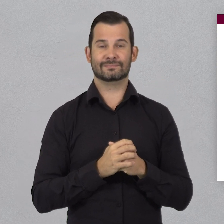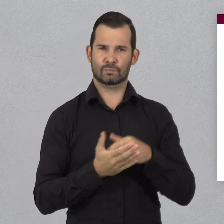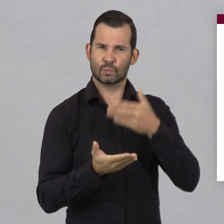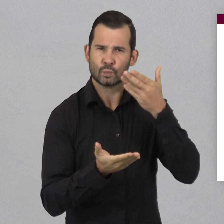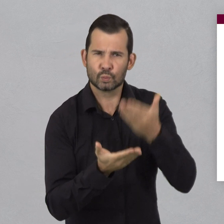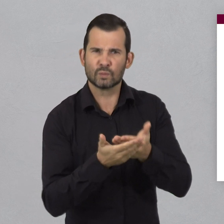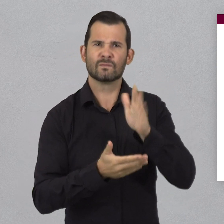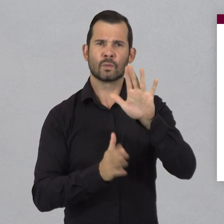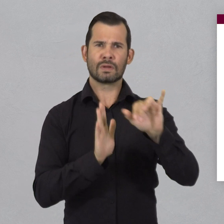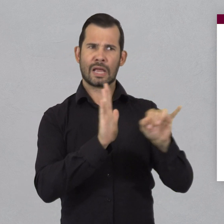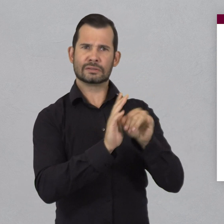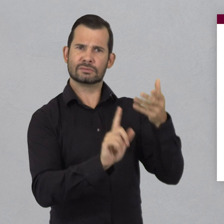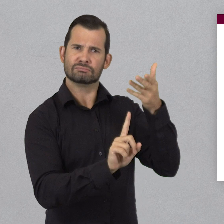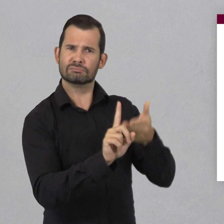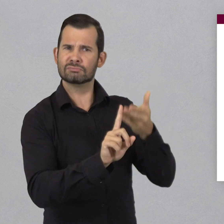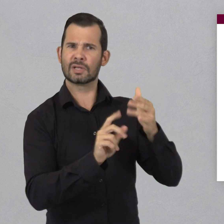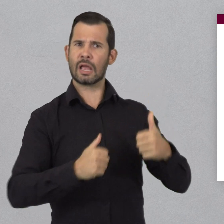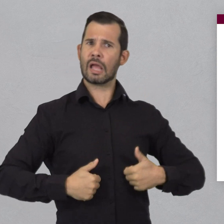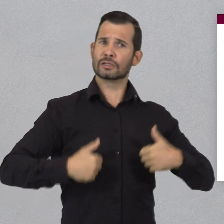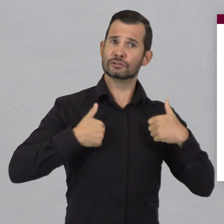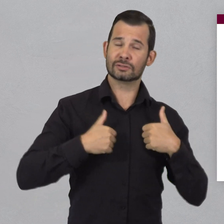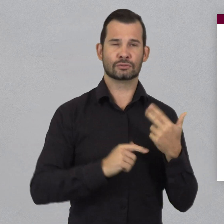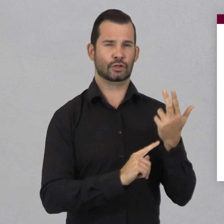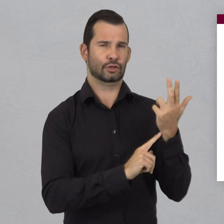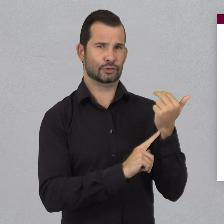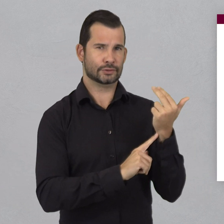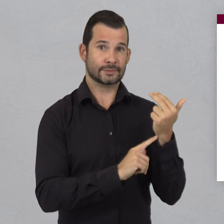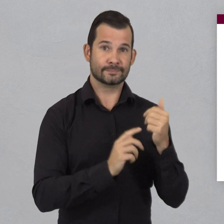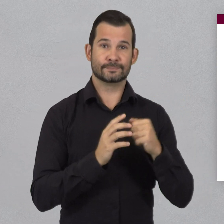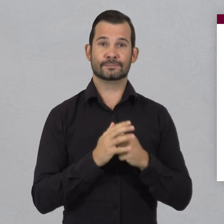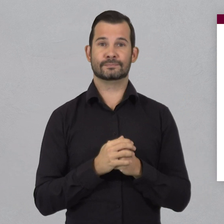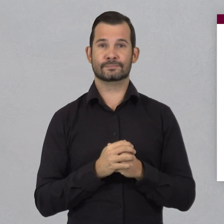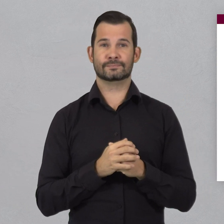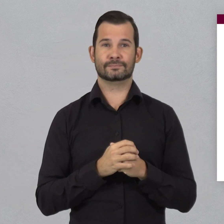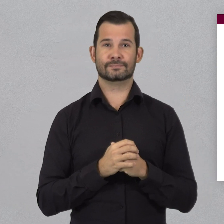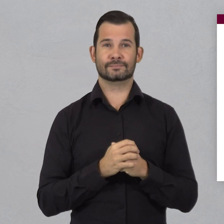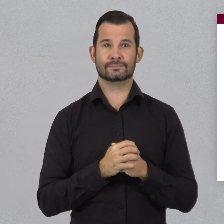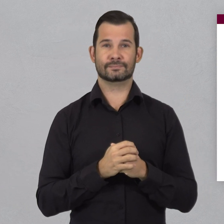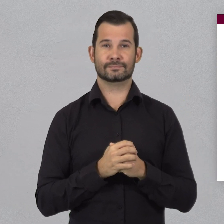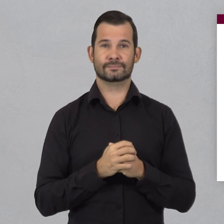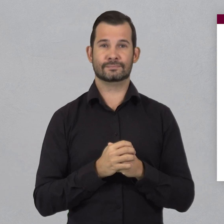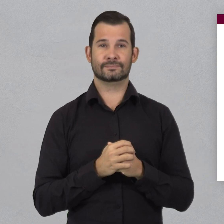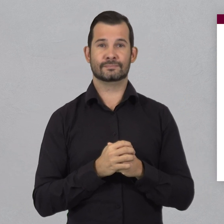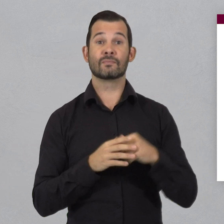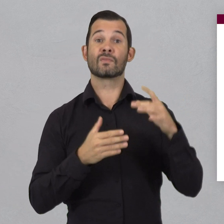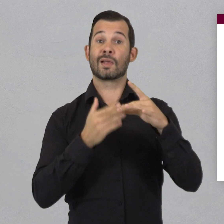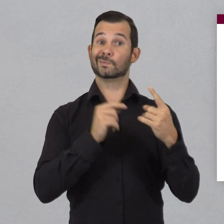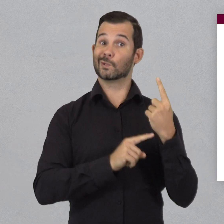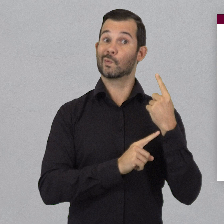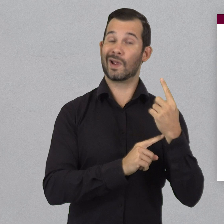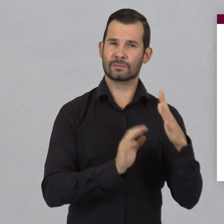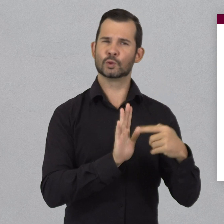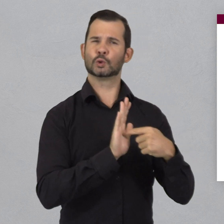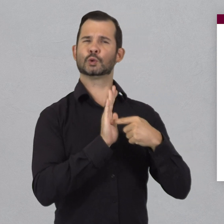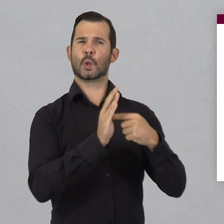Proving your identity and address 13 OPTION 1: Show one piece